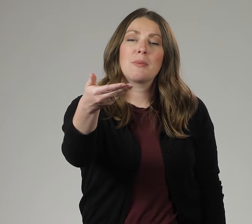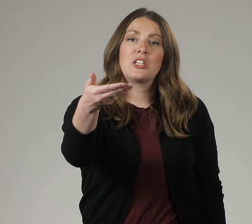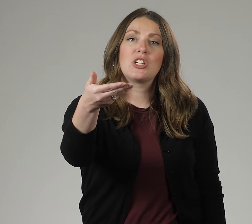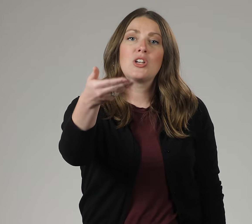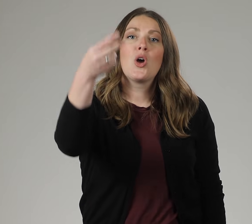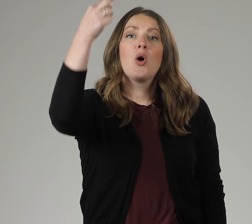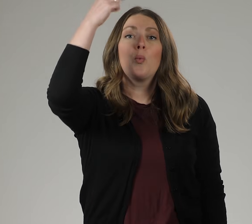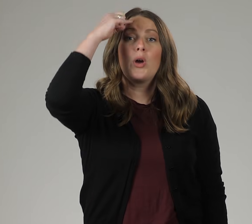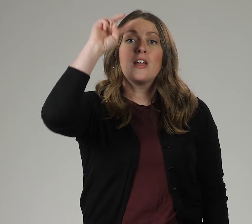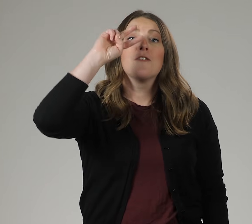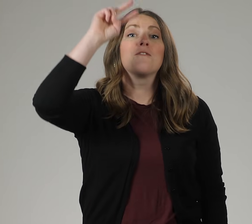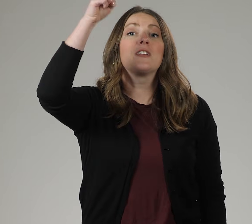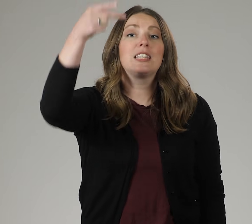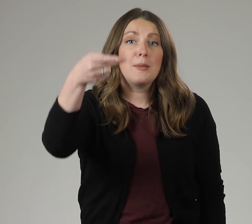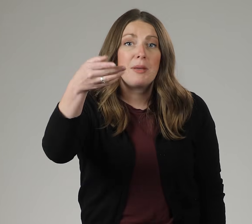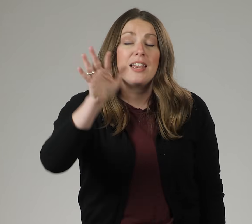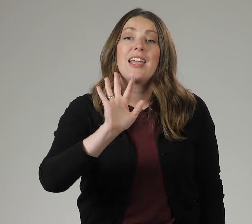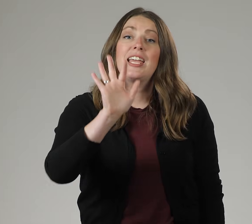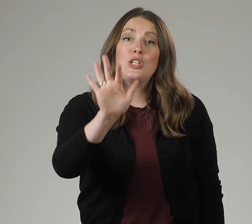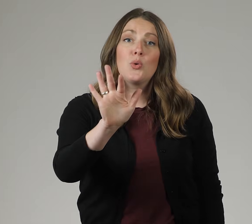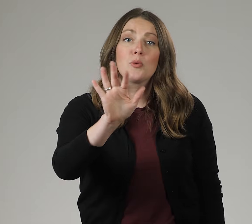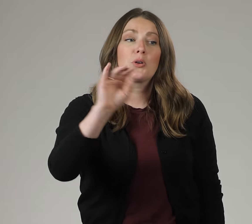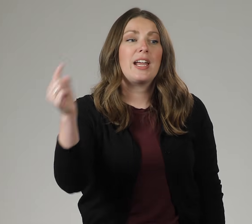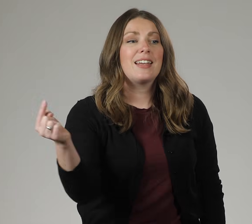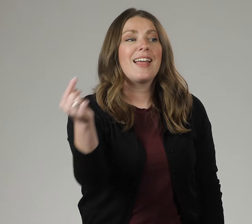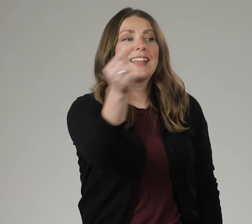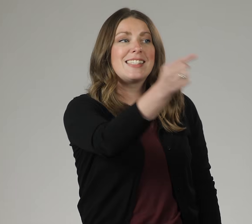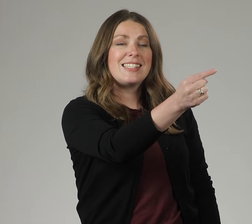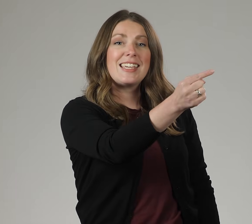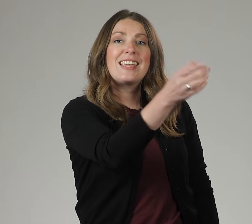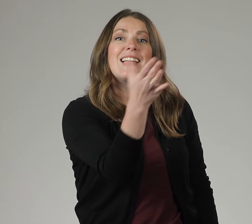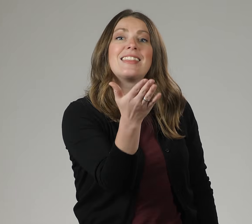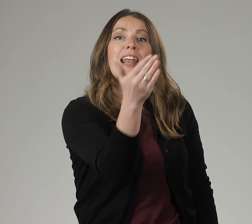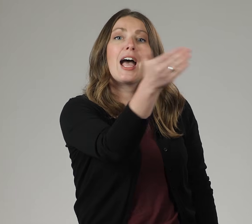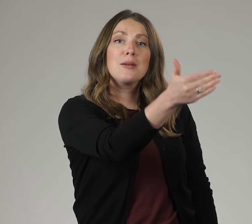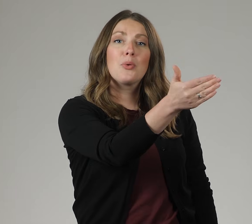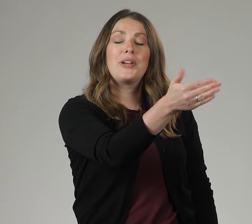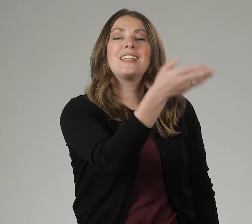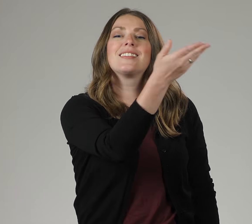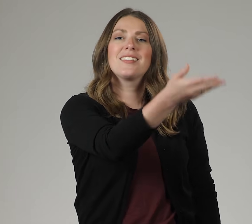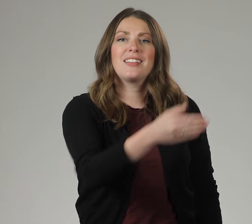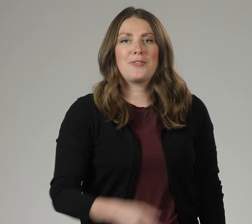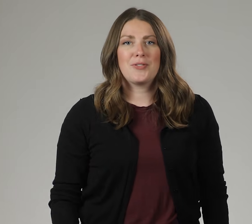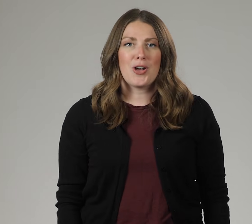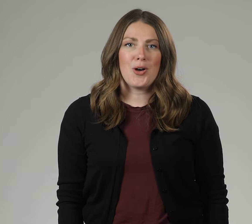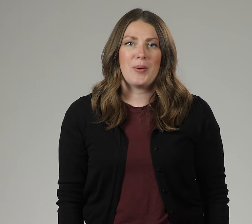information would flip it in your brain and see that I am pointing to the left of the hallway.